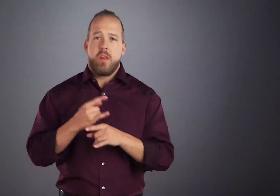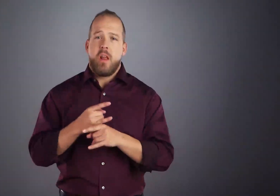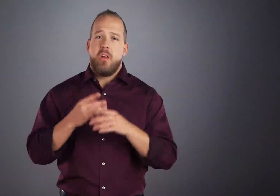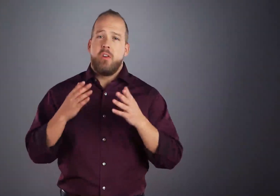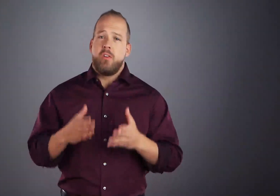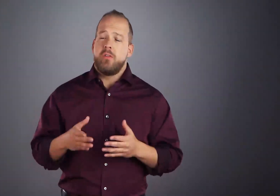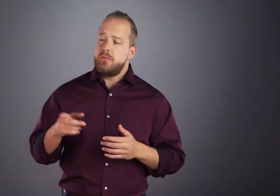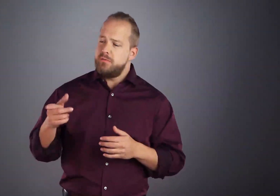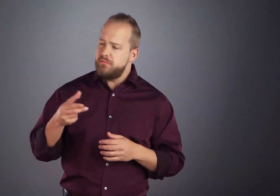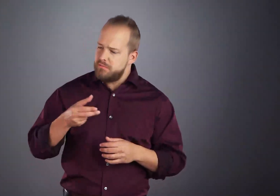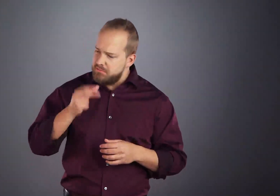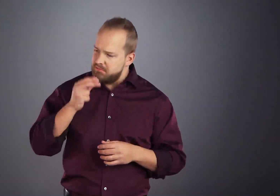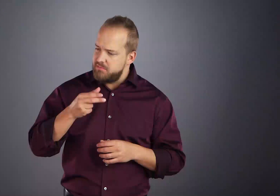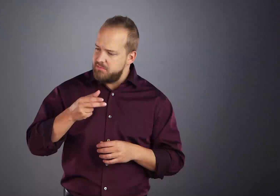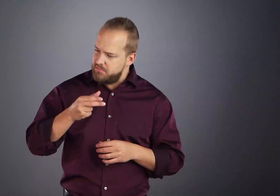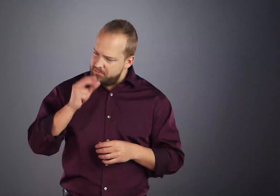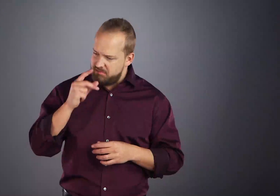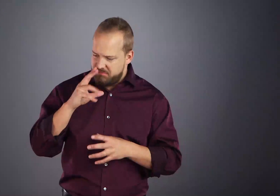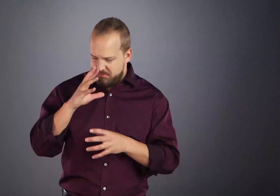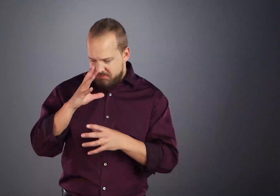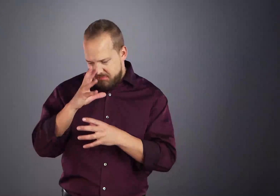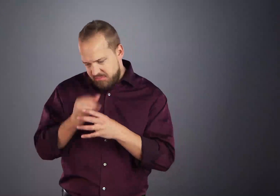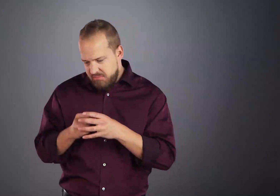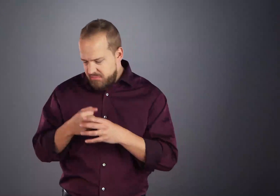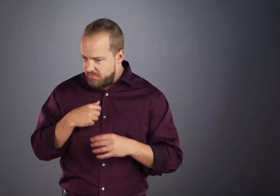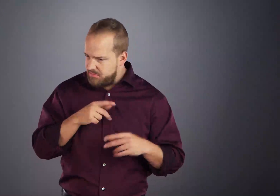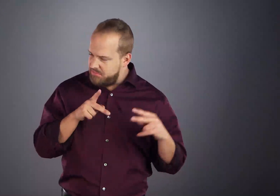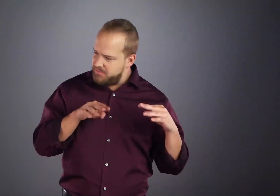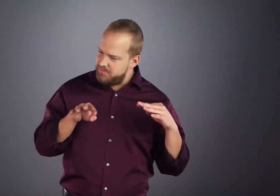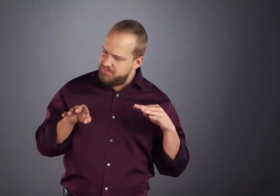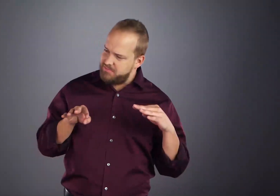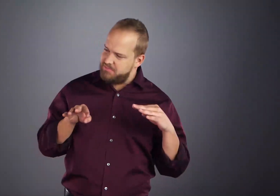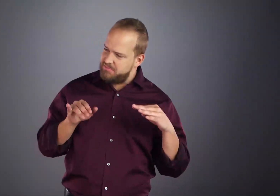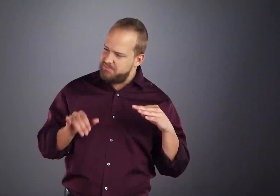An alcoholic in his cups is an unlovely creature.